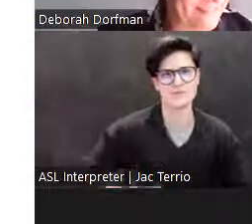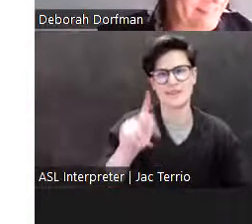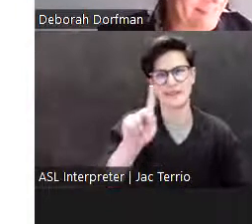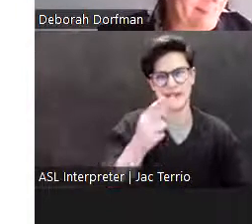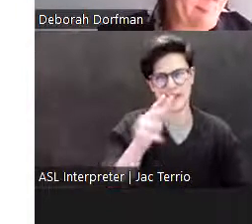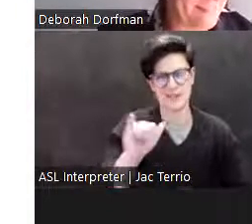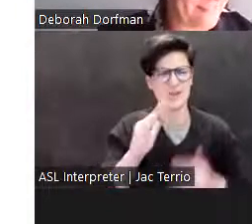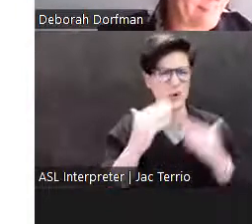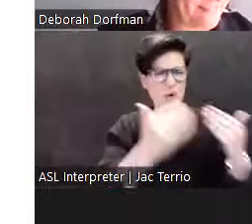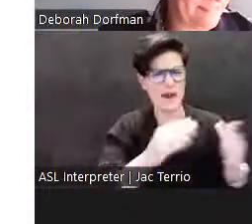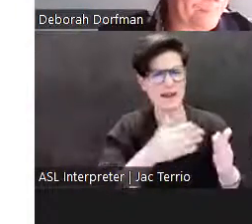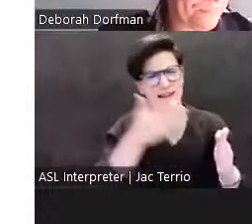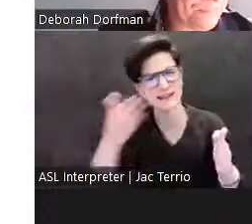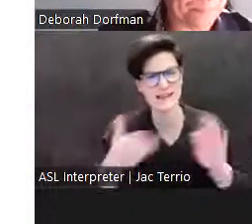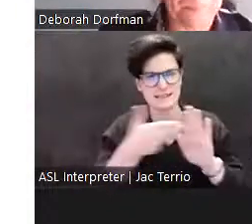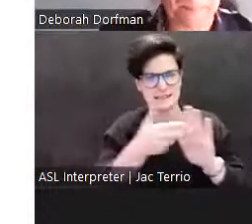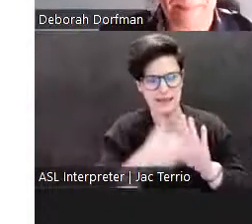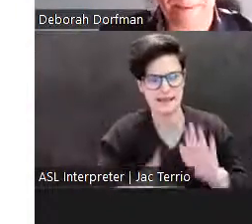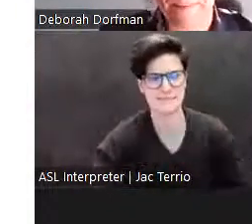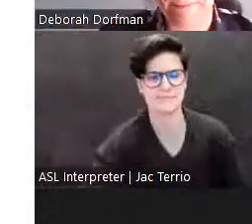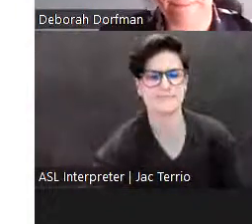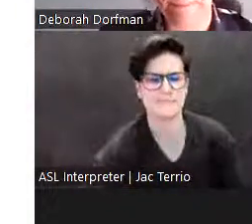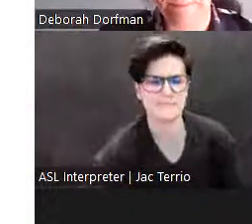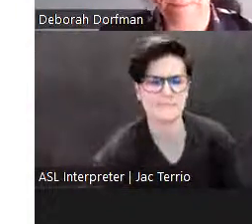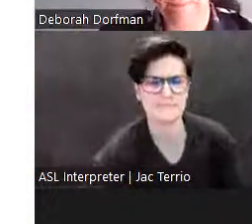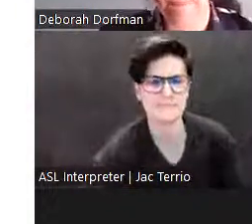15:09:14 So we're going to be talking about 2 laws today.